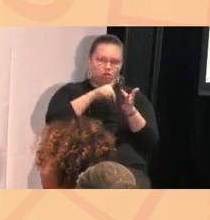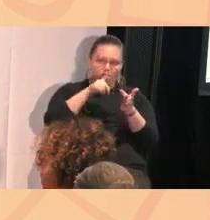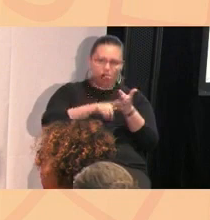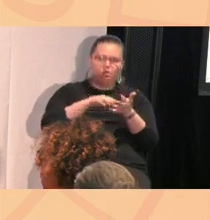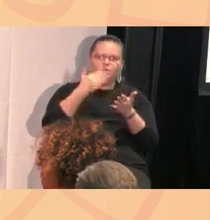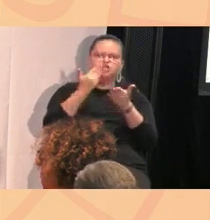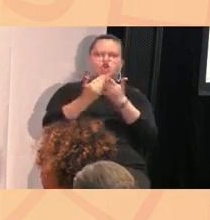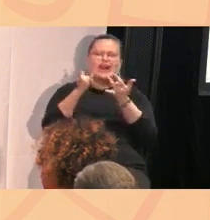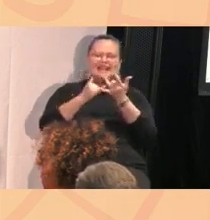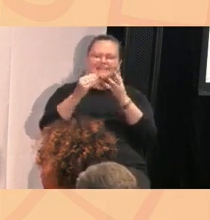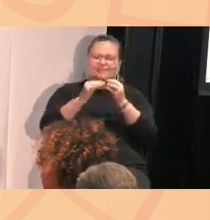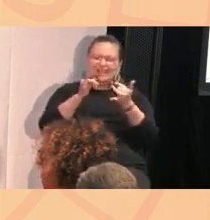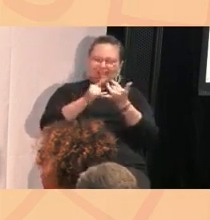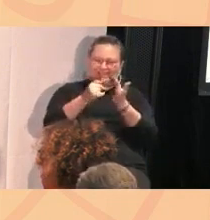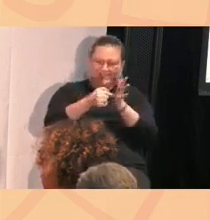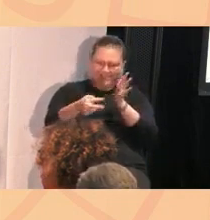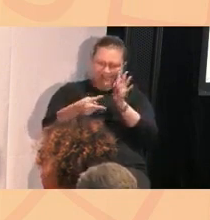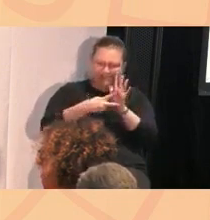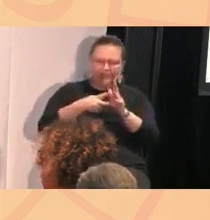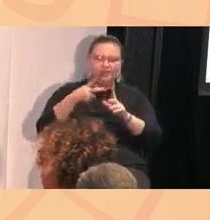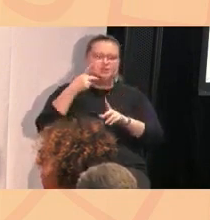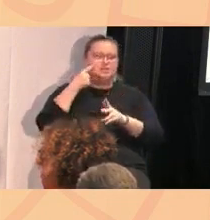The three-part documentary series by Rachel Perkins,